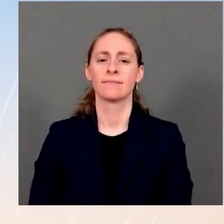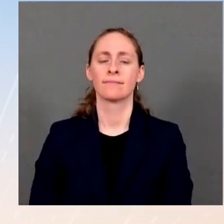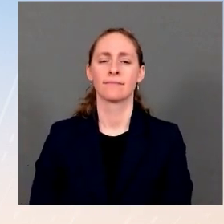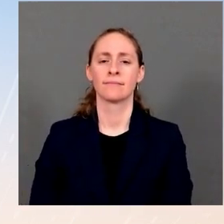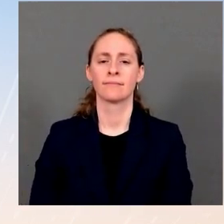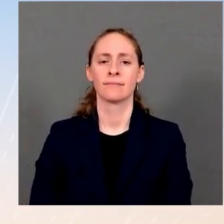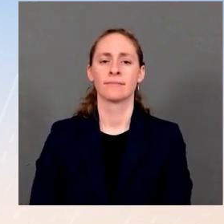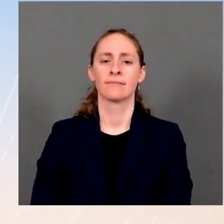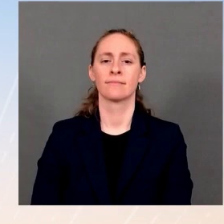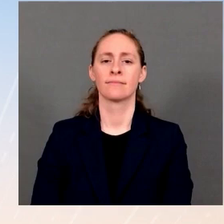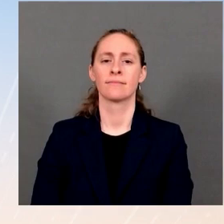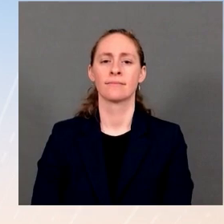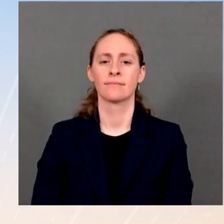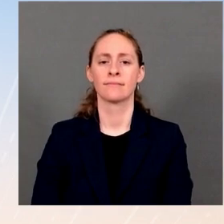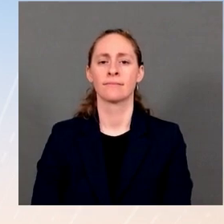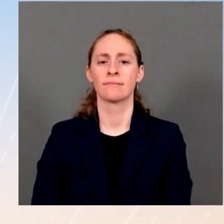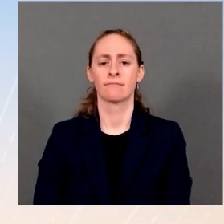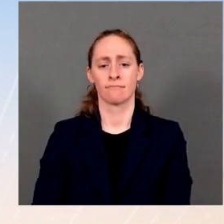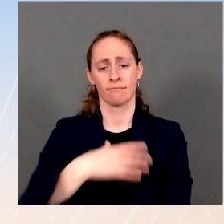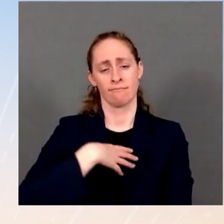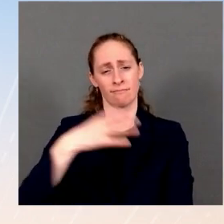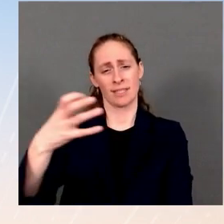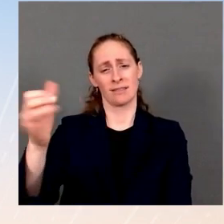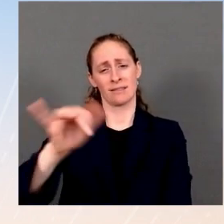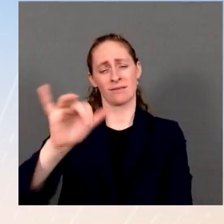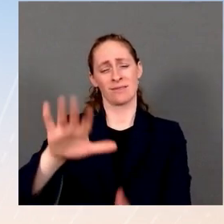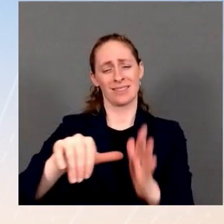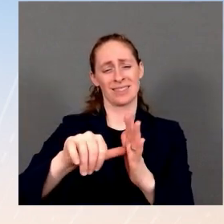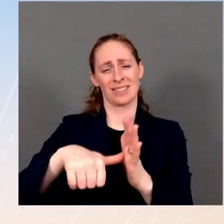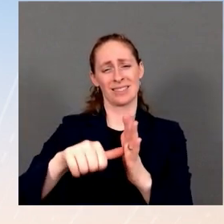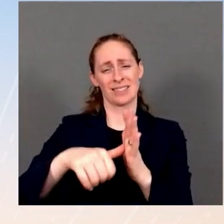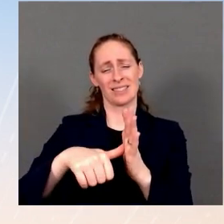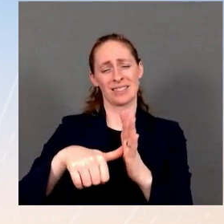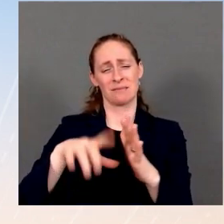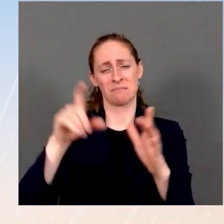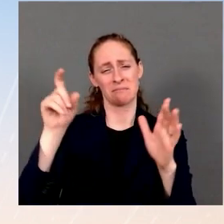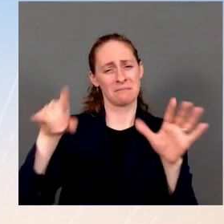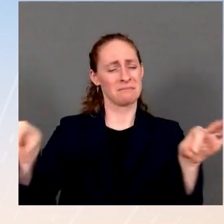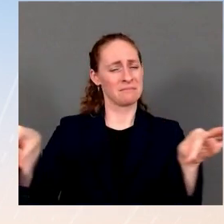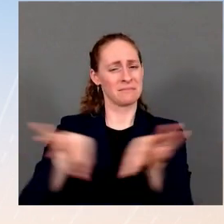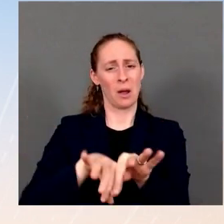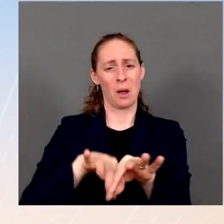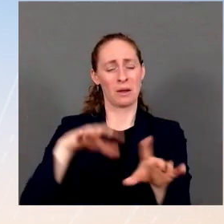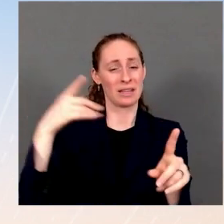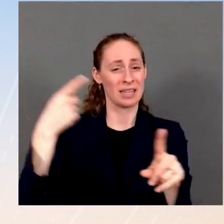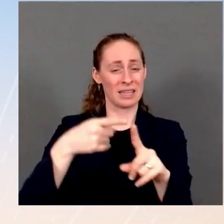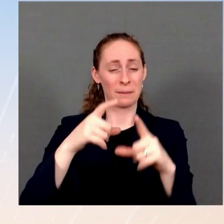We've -- we've been clear that we must follow this simple measure we know helps to stop the spread.